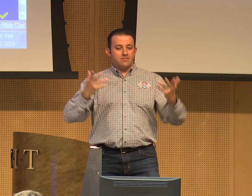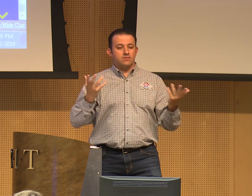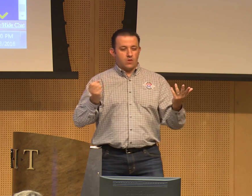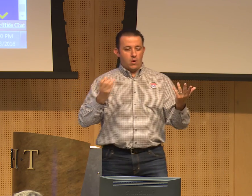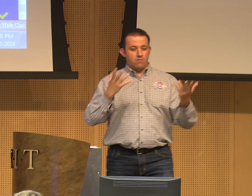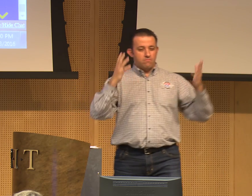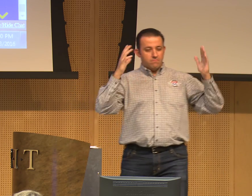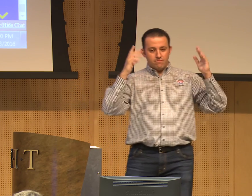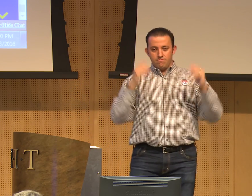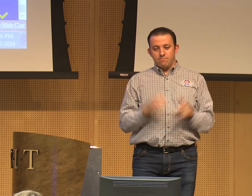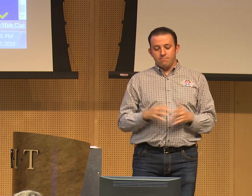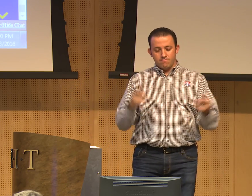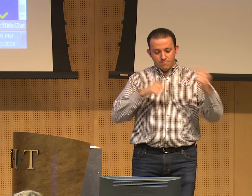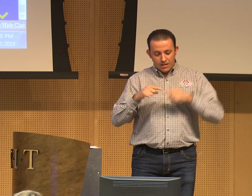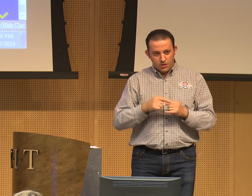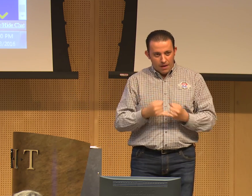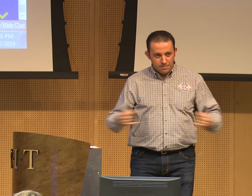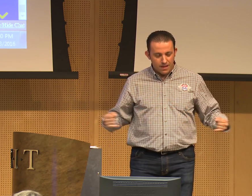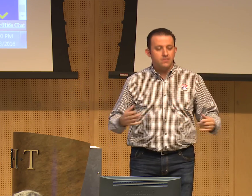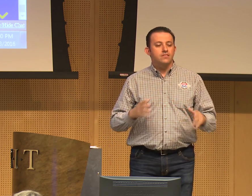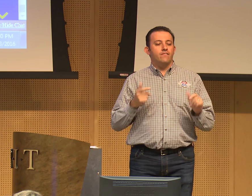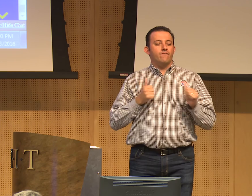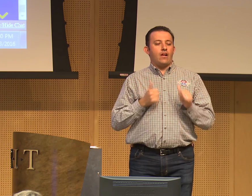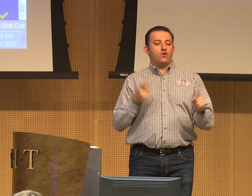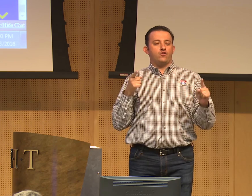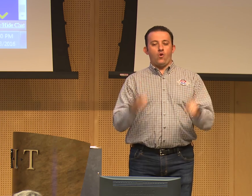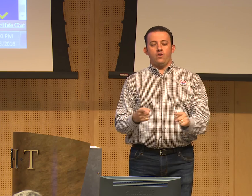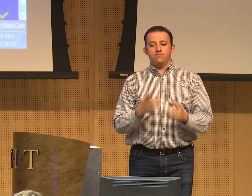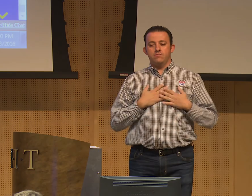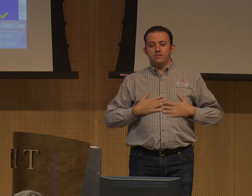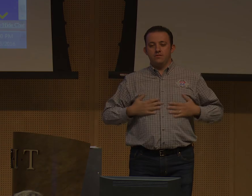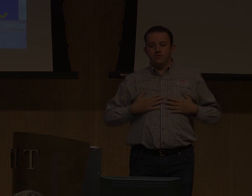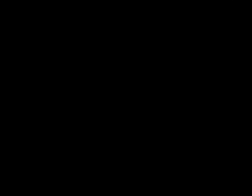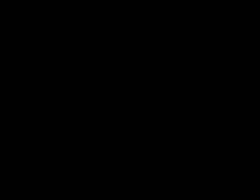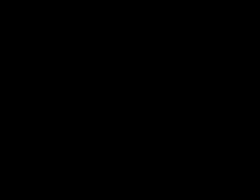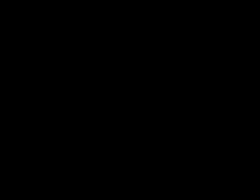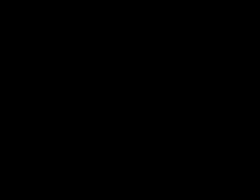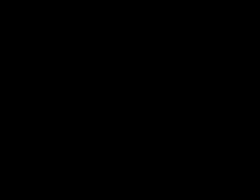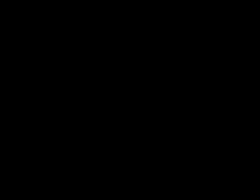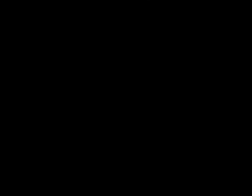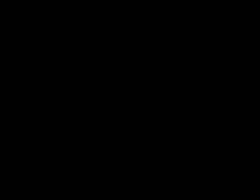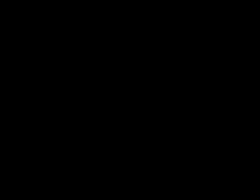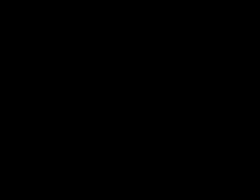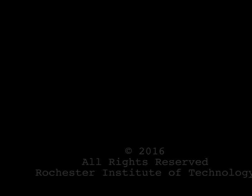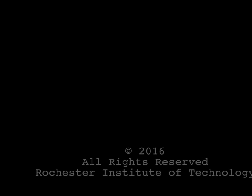I have to let them run their business, right? So the bottom line is, follow your goals.